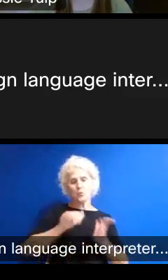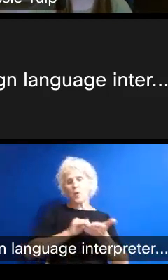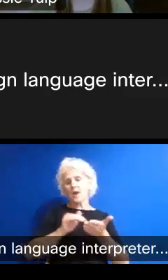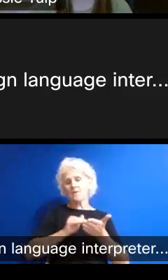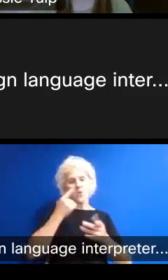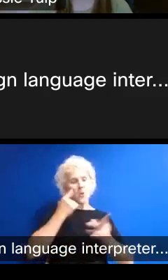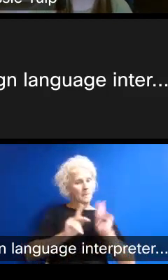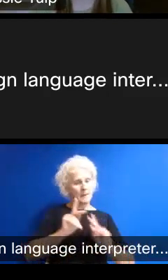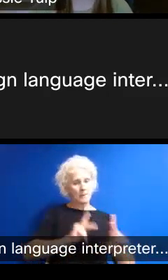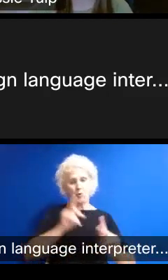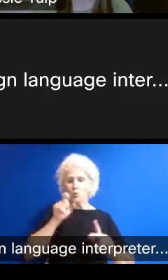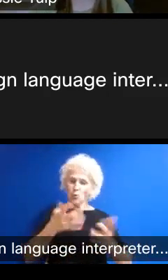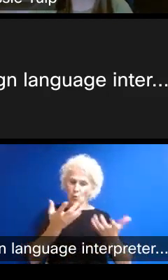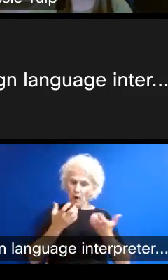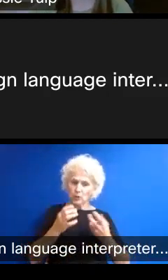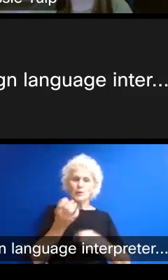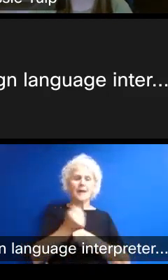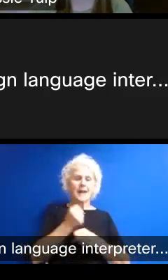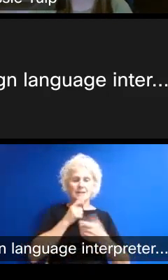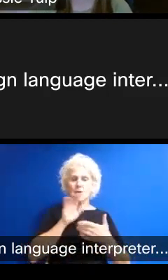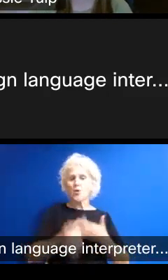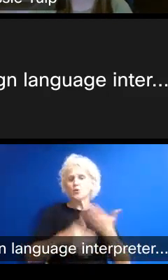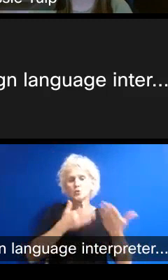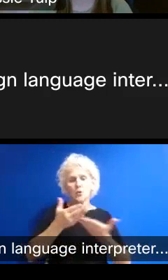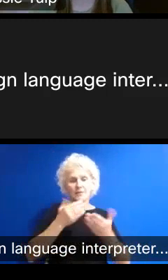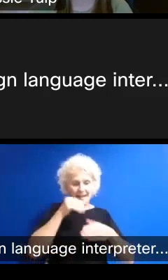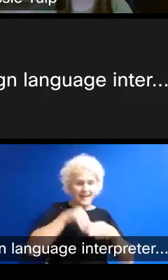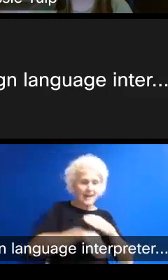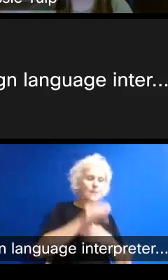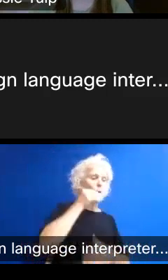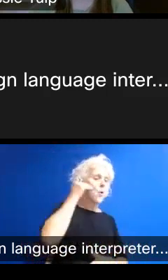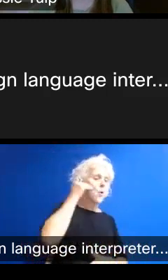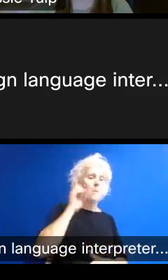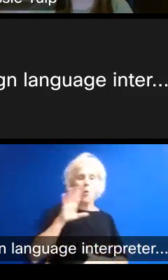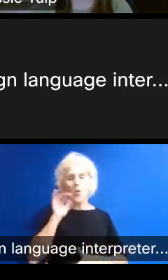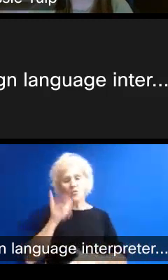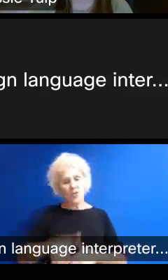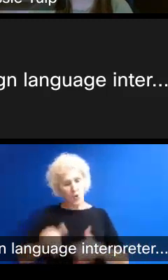supports in their home or community rather than in an Institutional setting for eligible people.